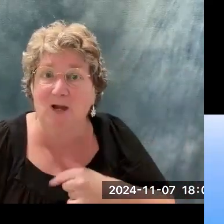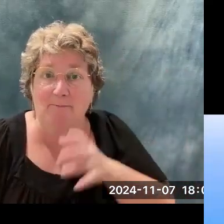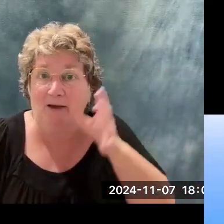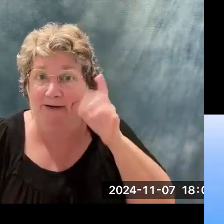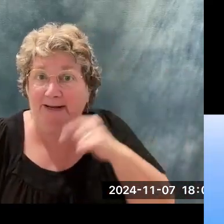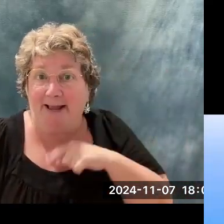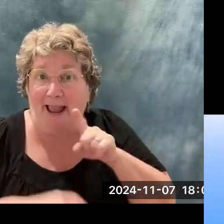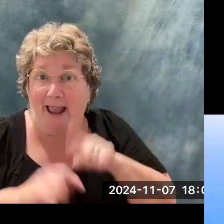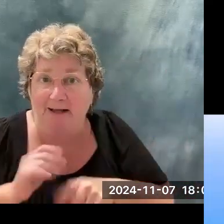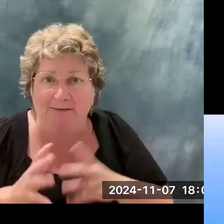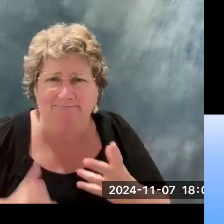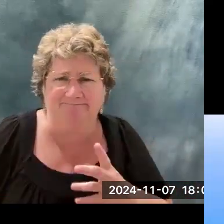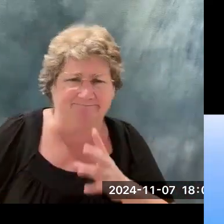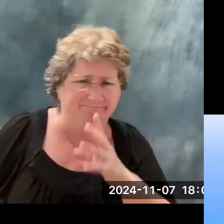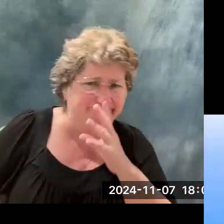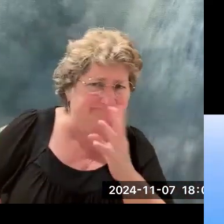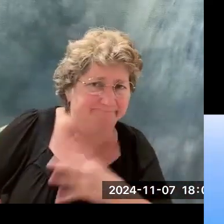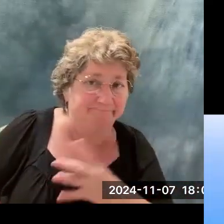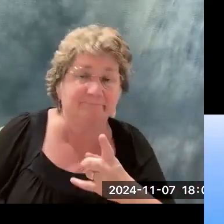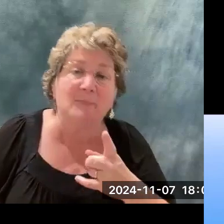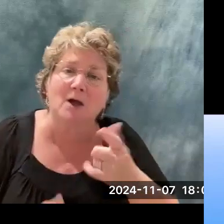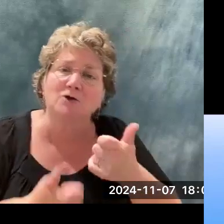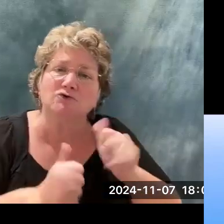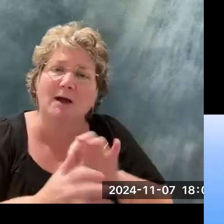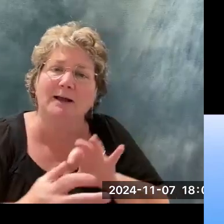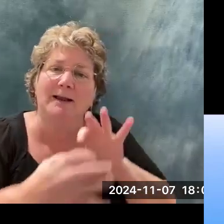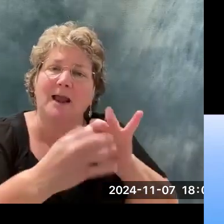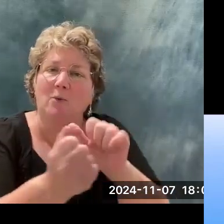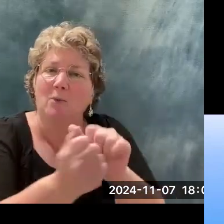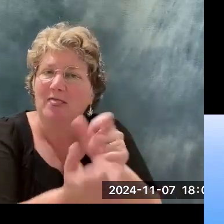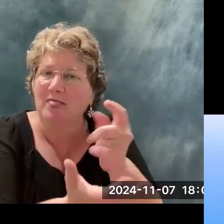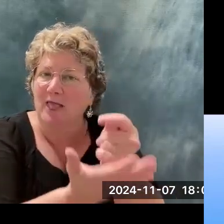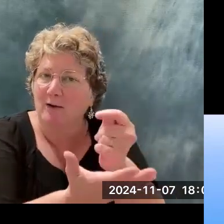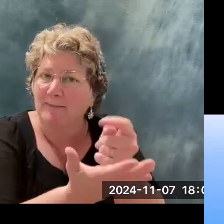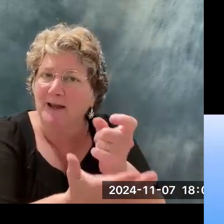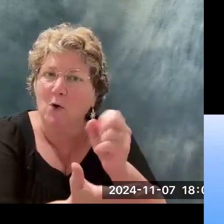getting them connected with therapy or somebody professionally so that they can work through that.